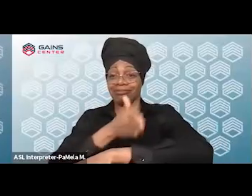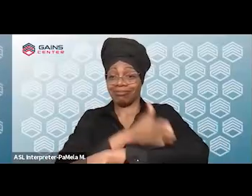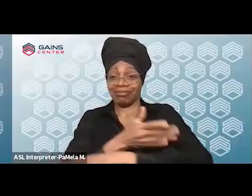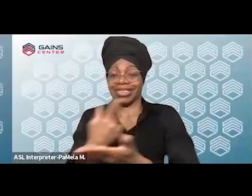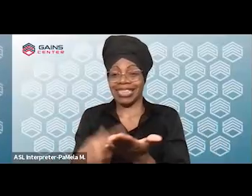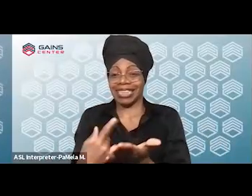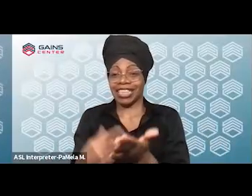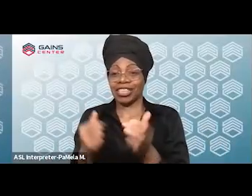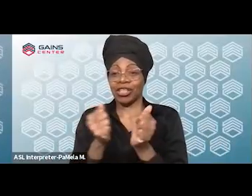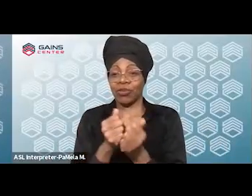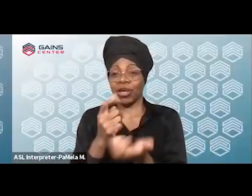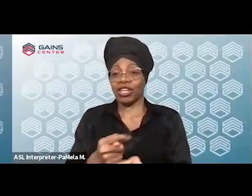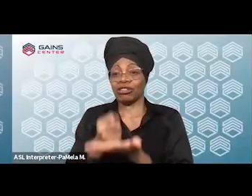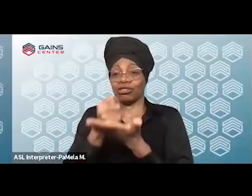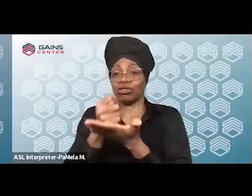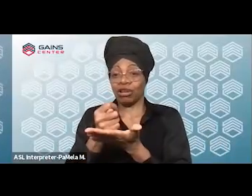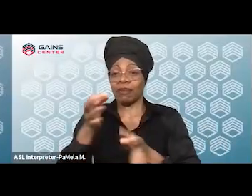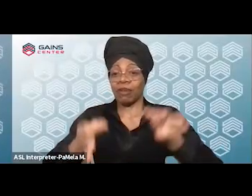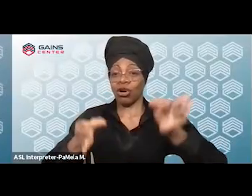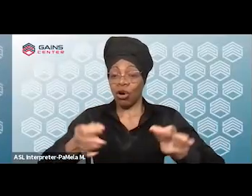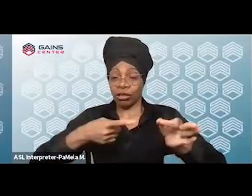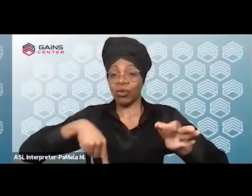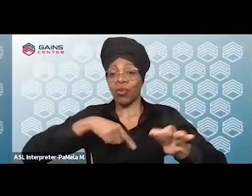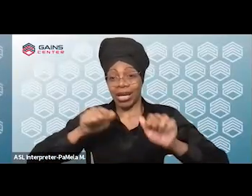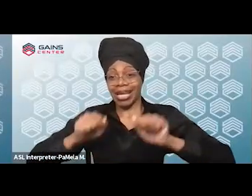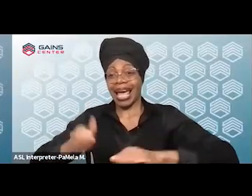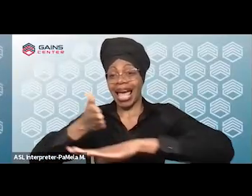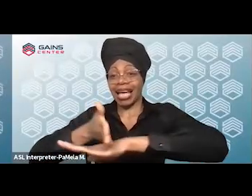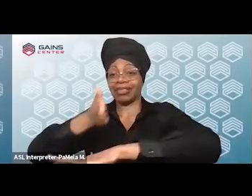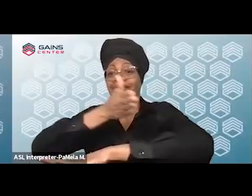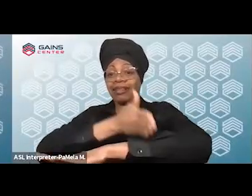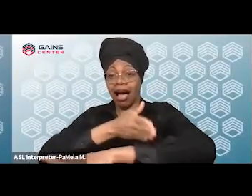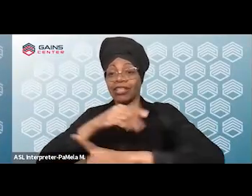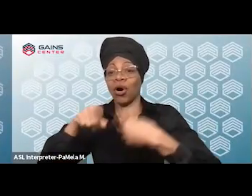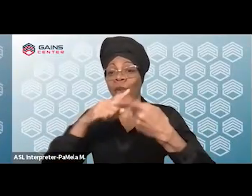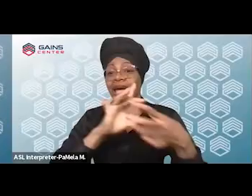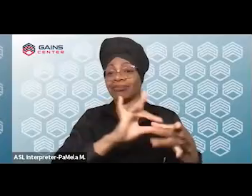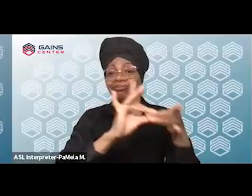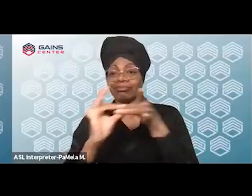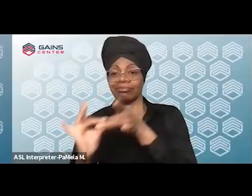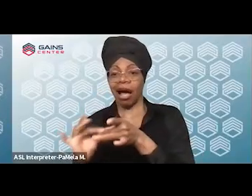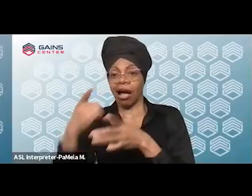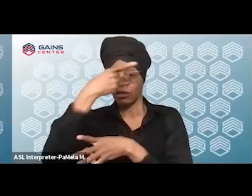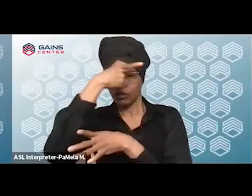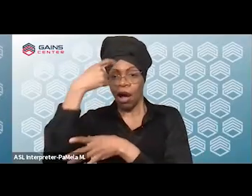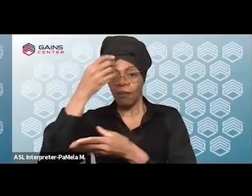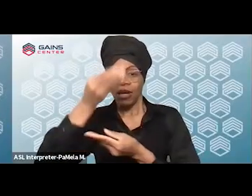We can do better when it comes to just being trauma-informed and trauma-responsive.